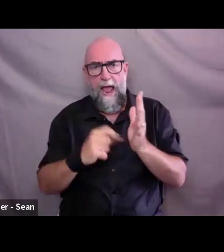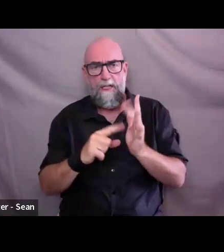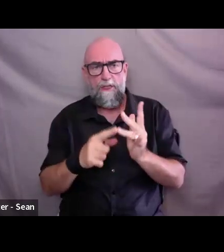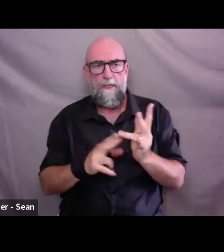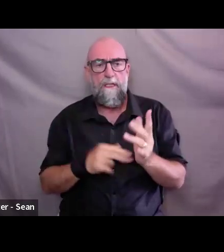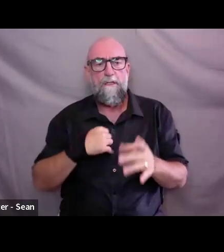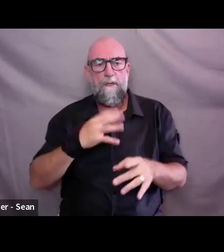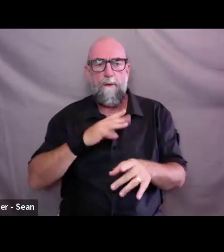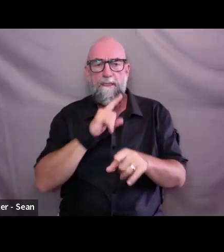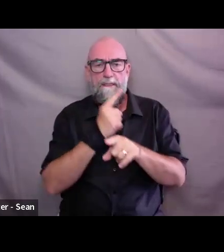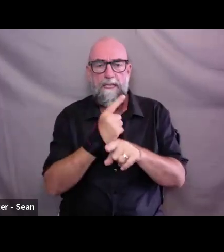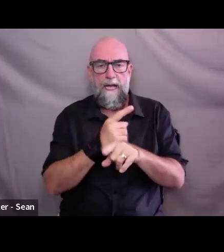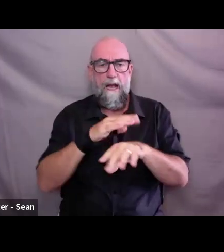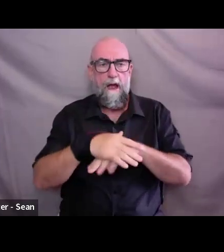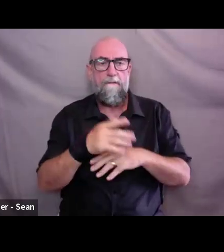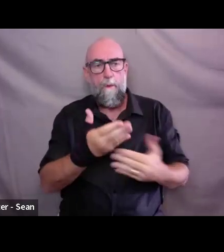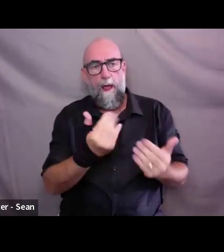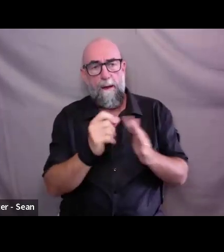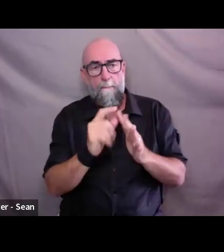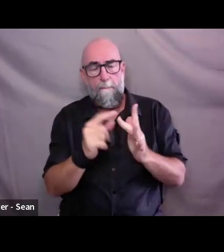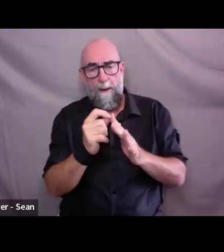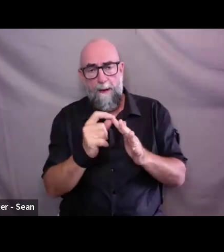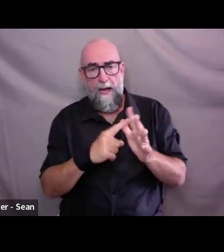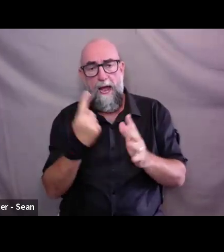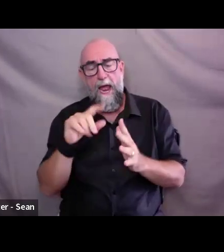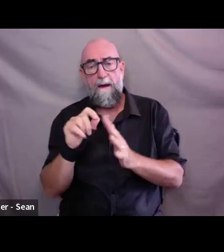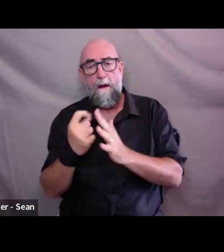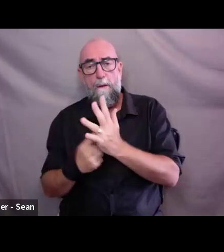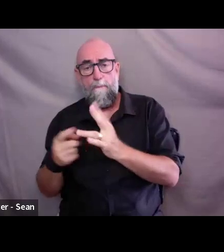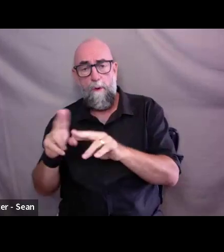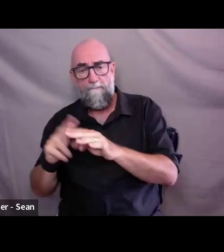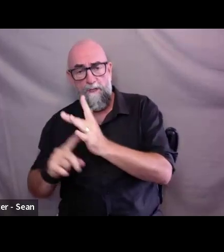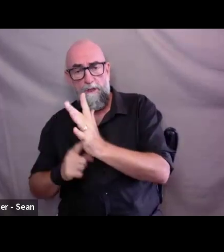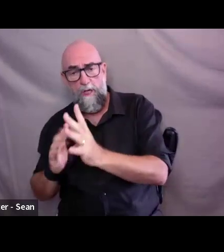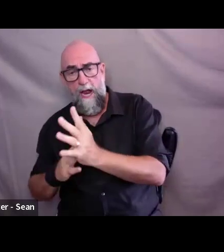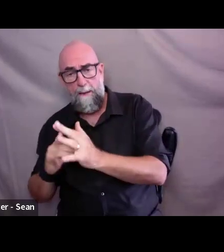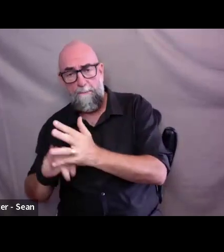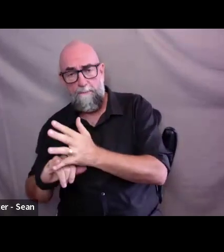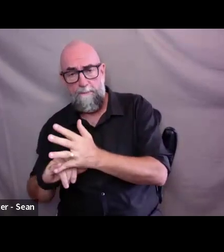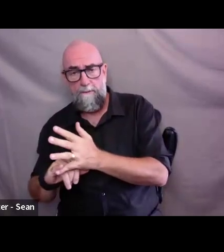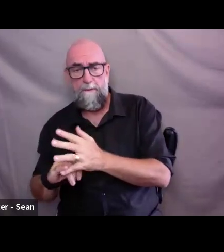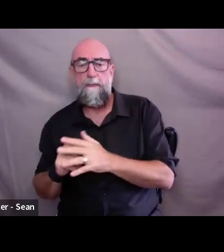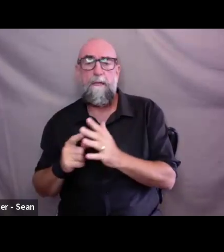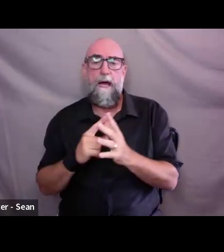and I will come back to them in a minute,